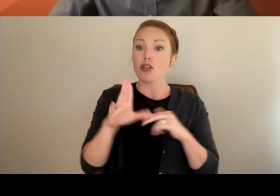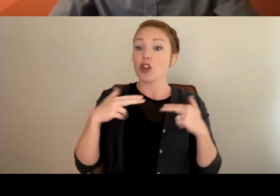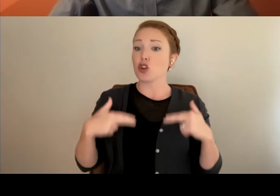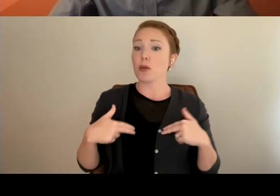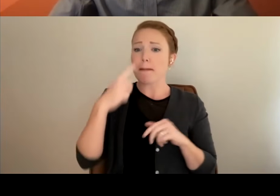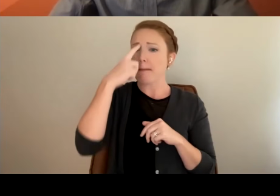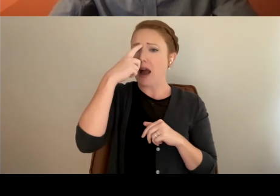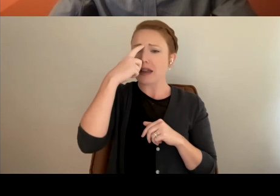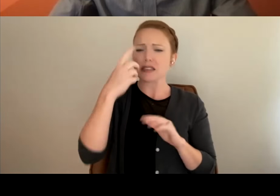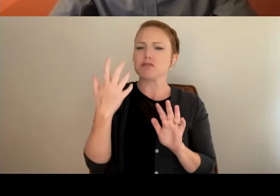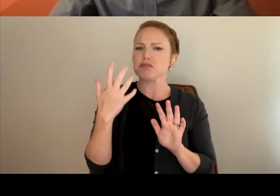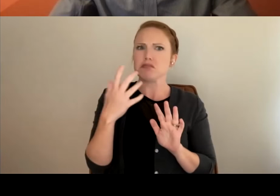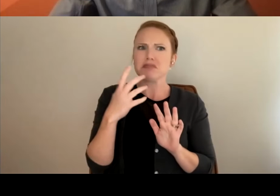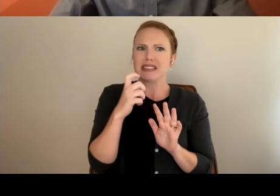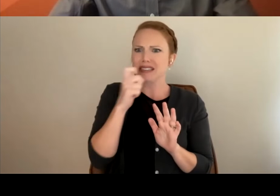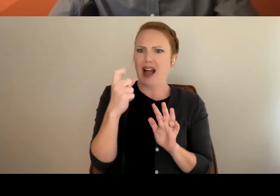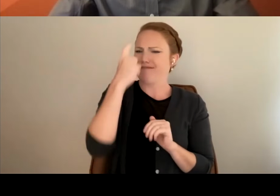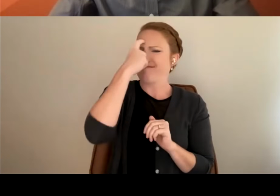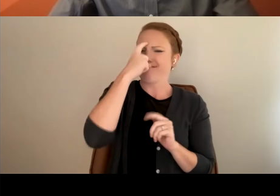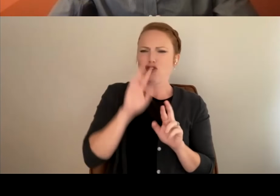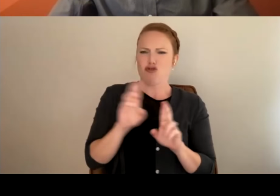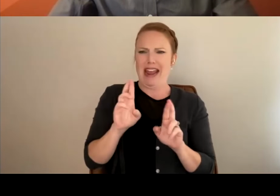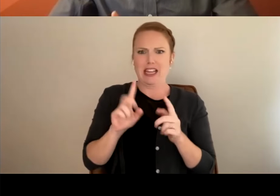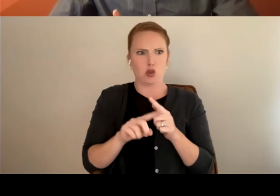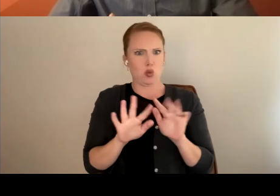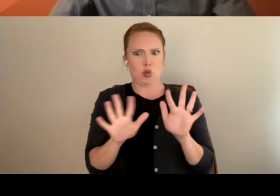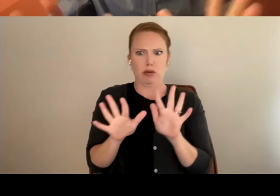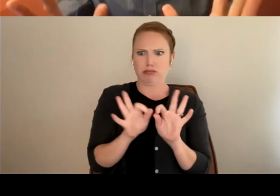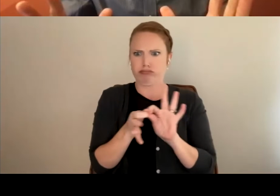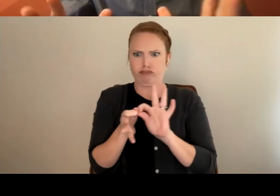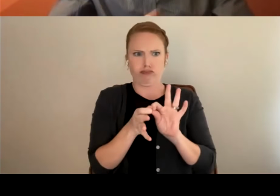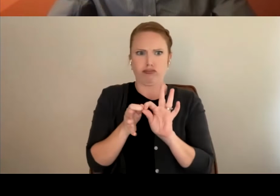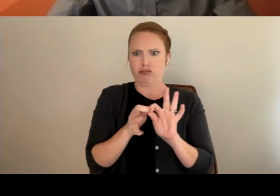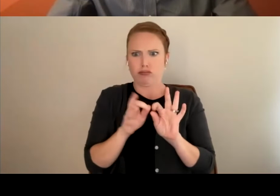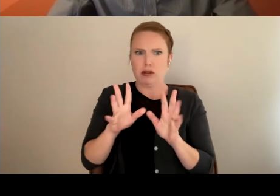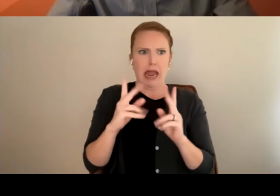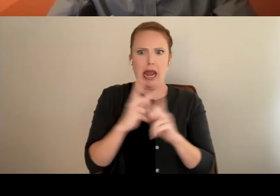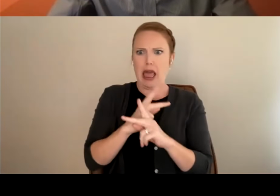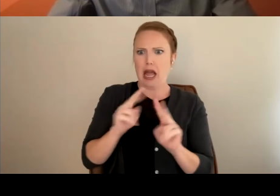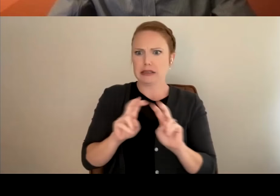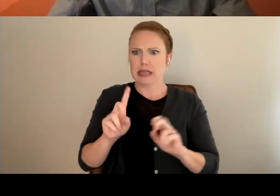very equipped for dealing with just raw data. If you think about just tabular data, numbers